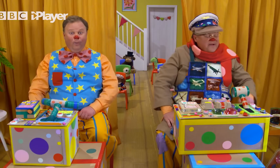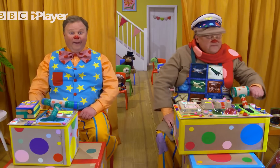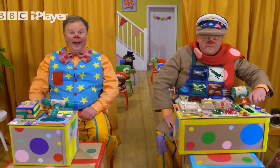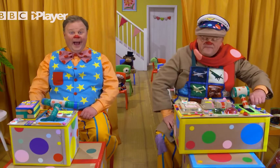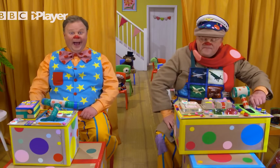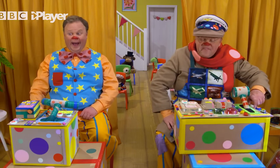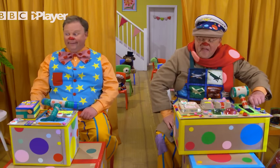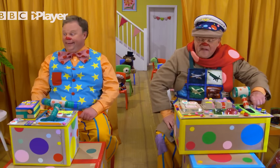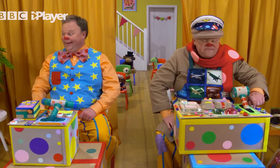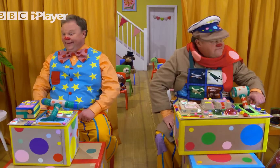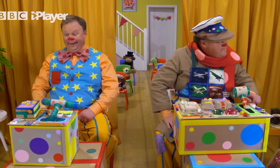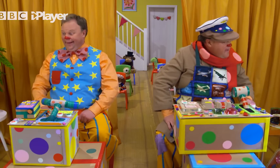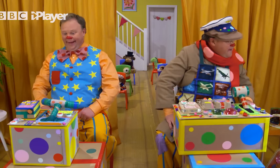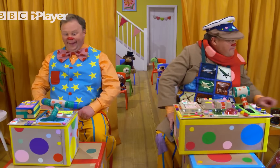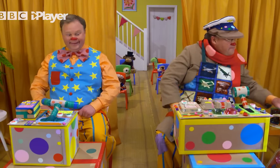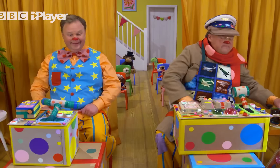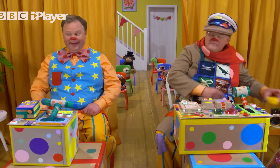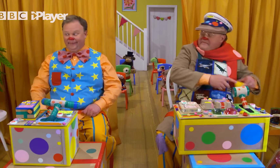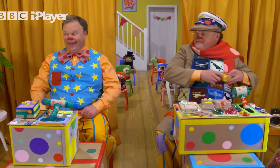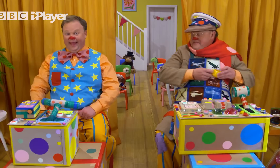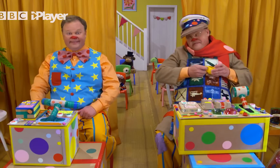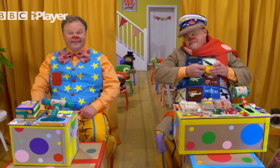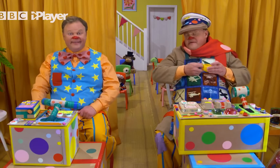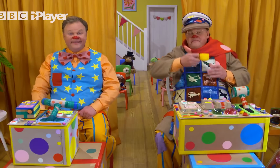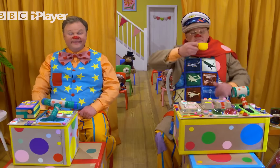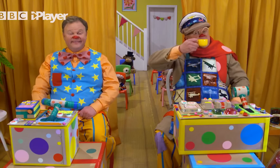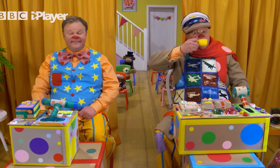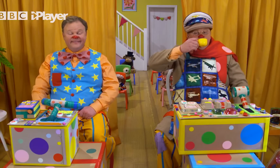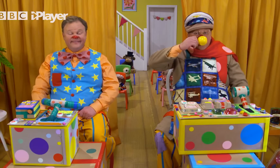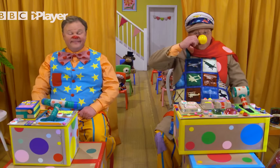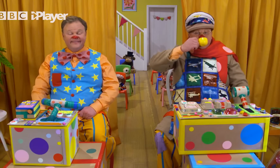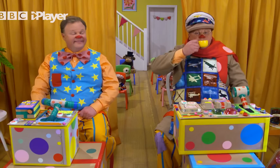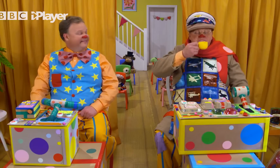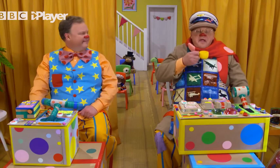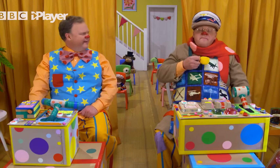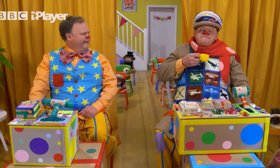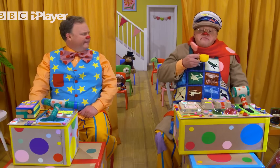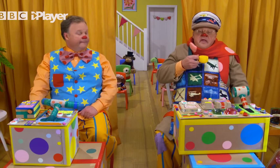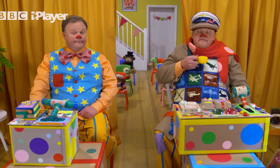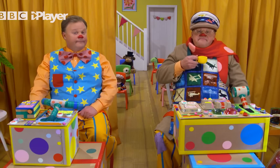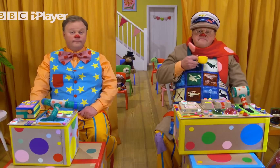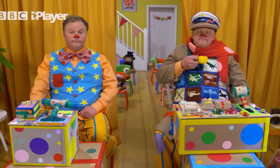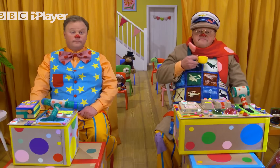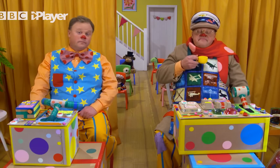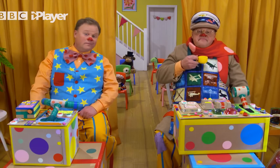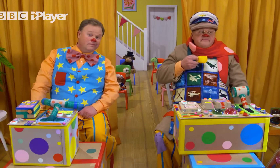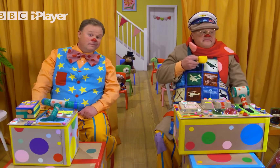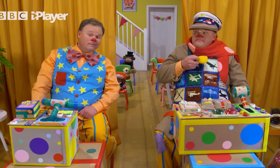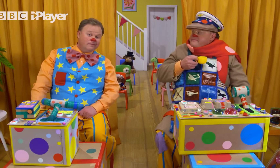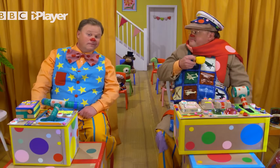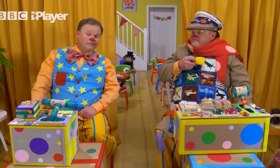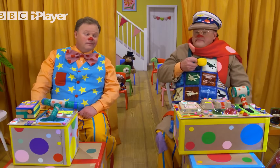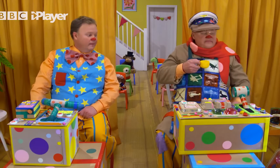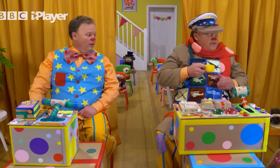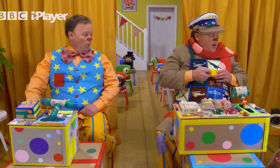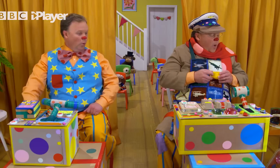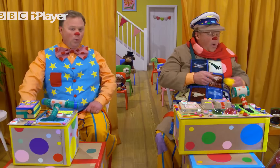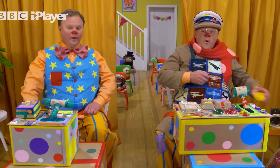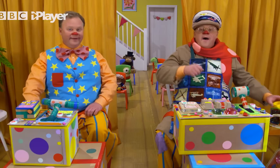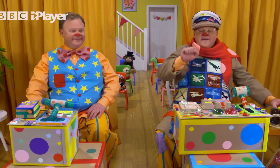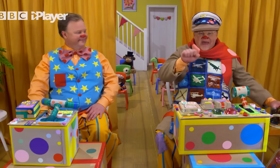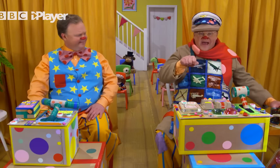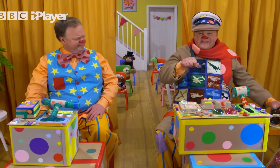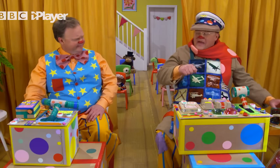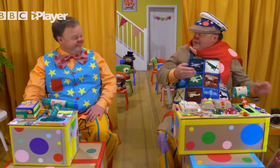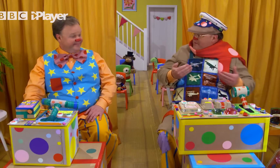wow i didn't know that grandad tumble please can you show us aside for aeroplane oh uh yes you're